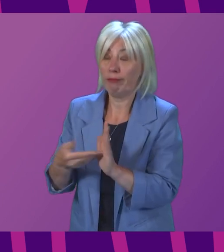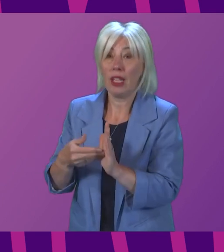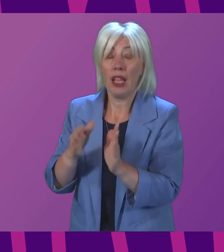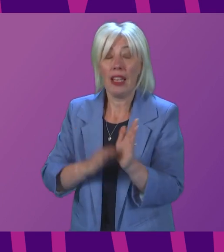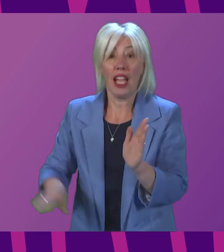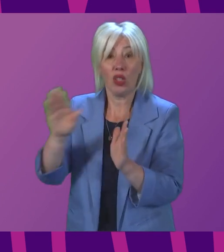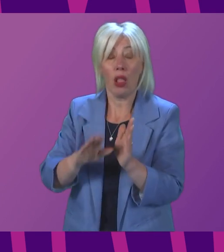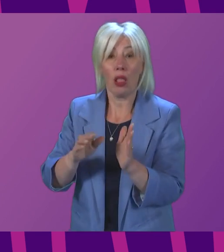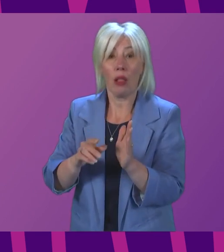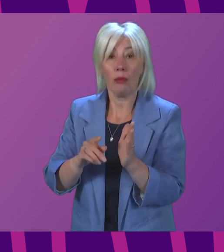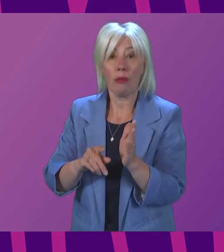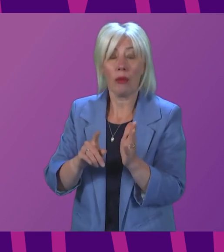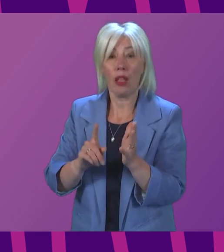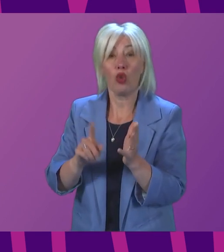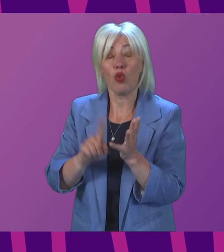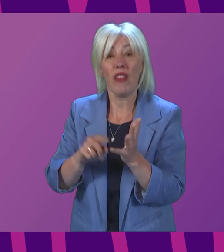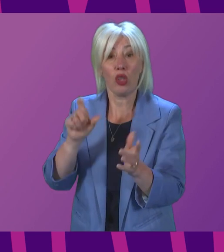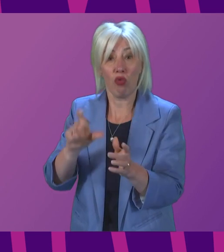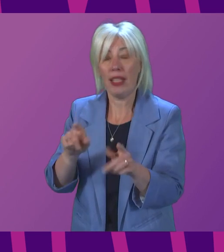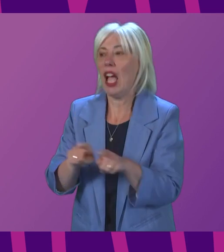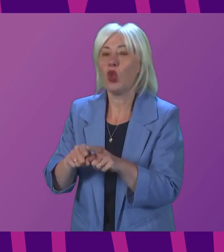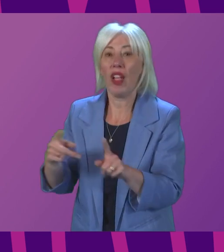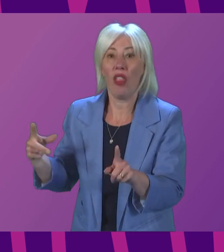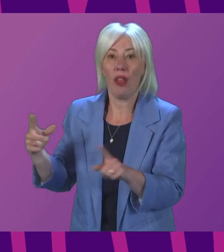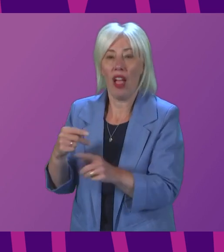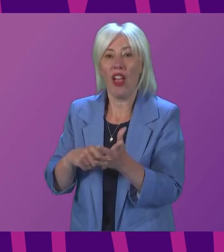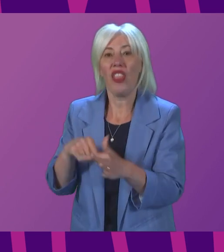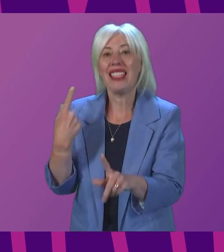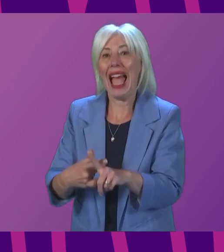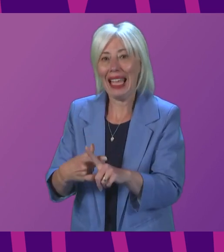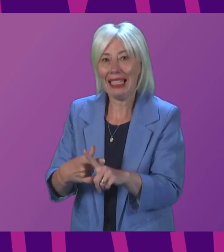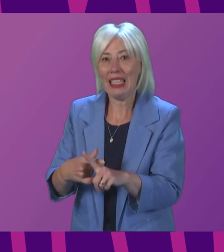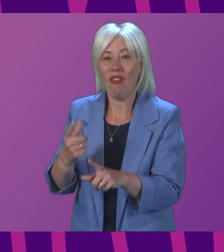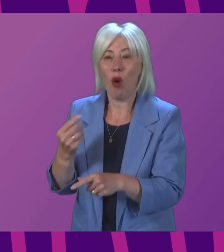tax on oil and gas companies that are making billions, with the money going directly into people’s pockets.